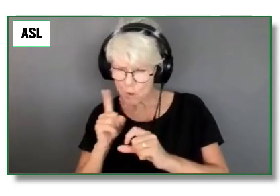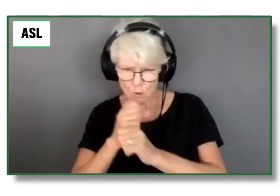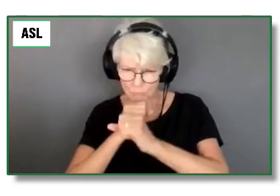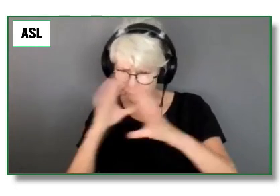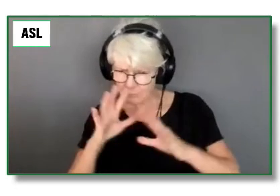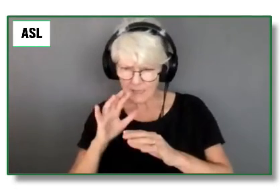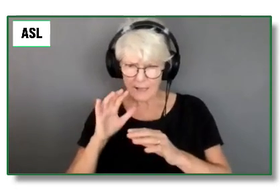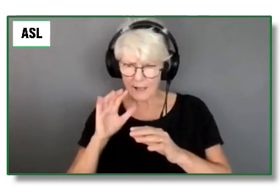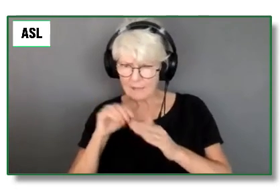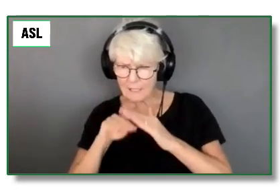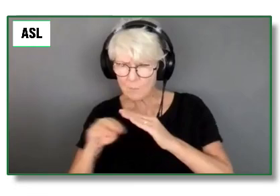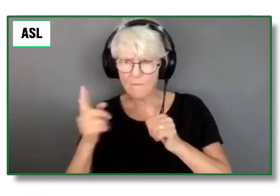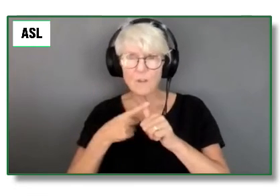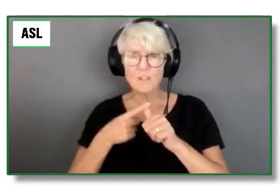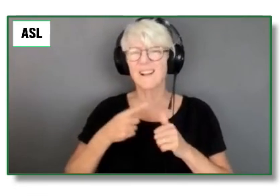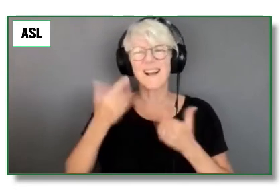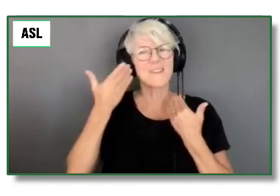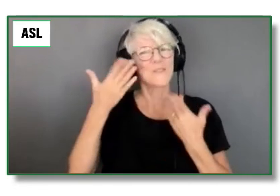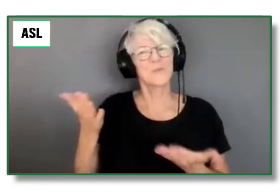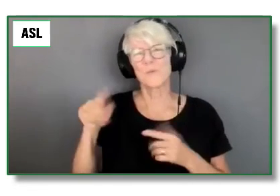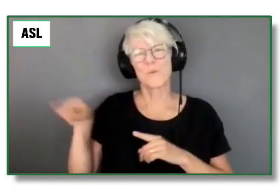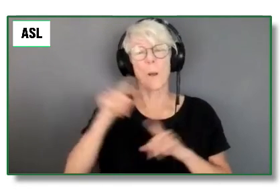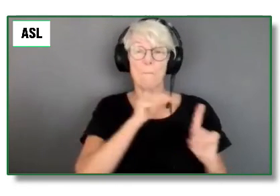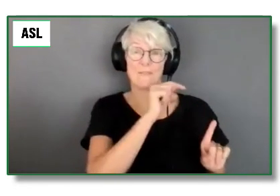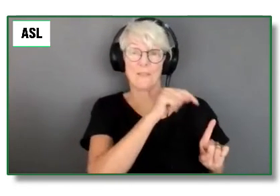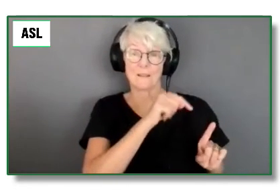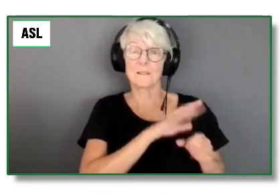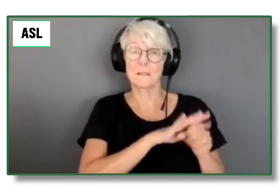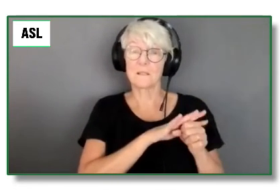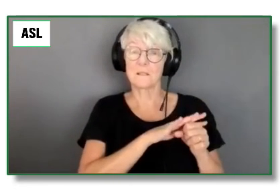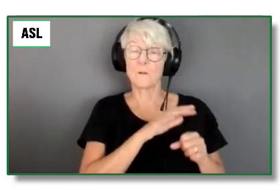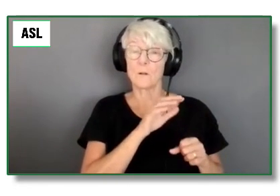to answer your question yes and no. I think they're in the wrong department